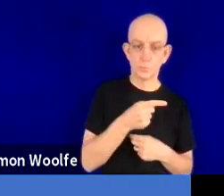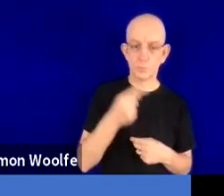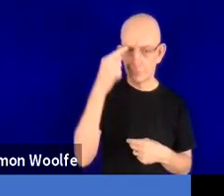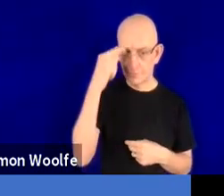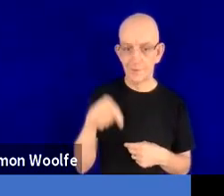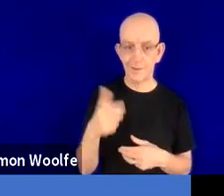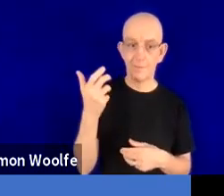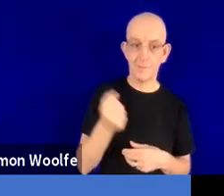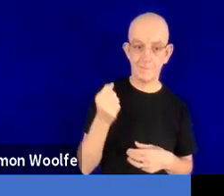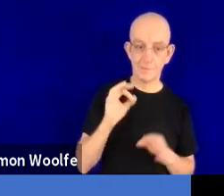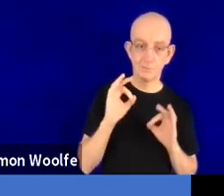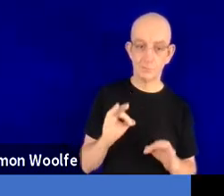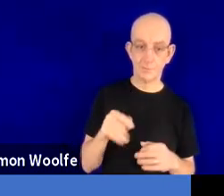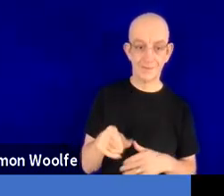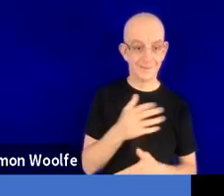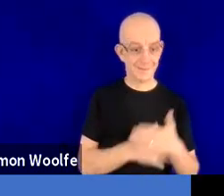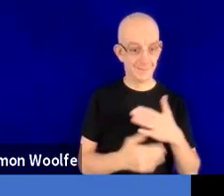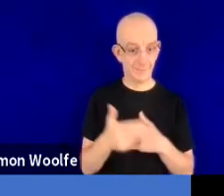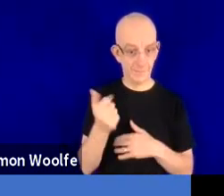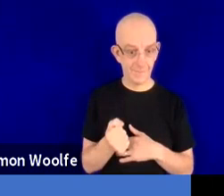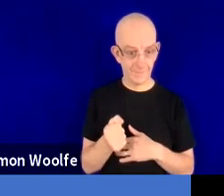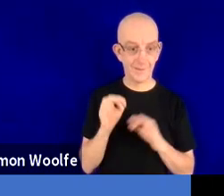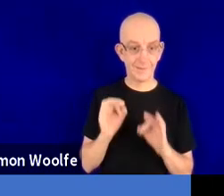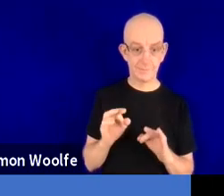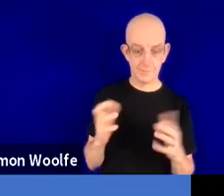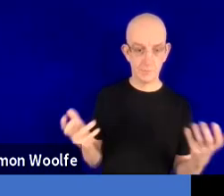In many countries, there is this element of we want to avoid double dipping